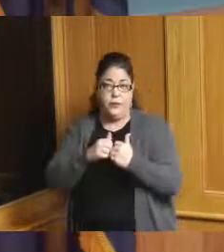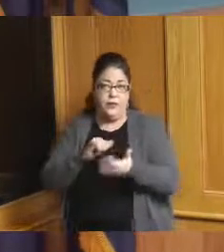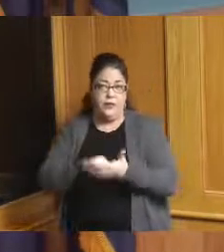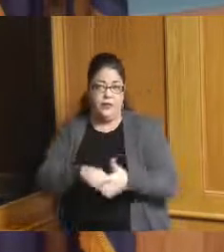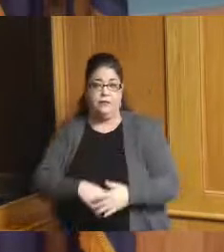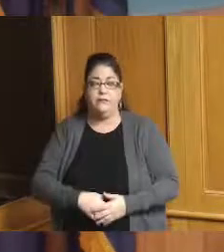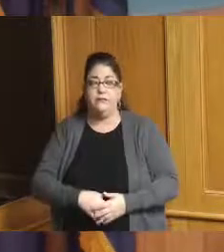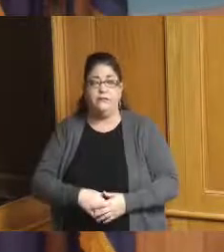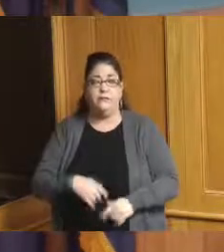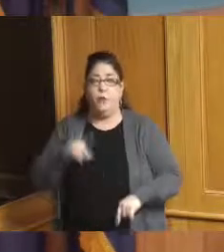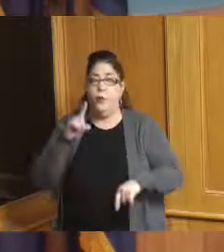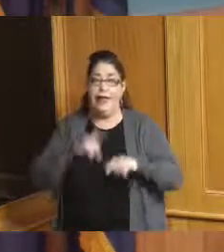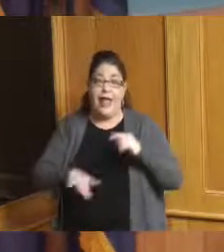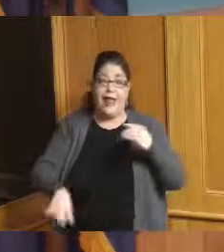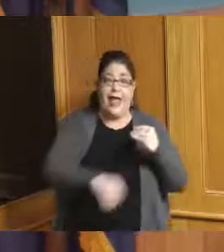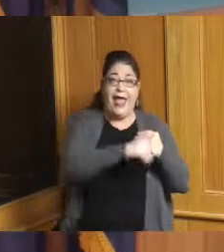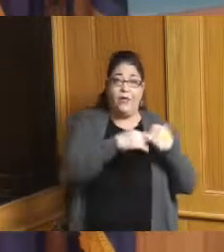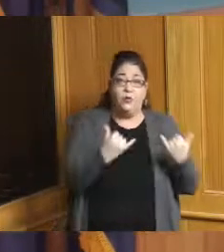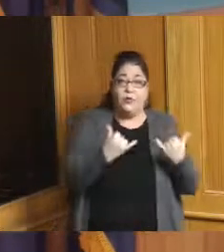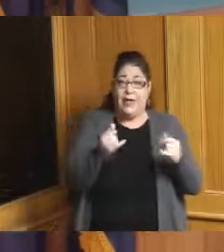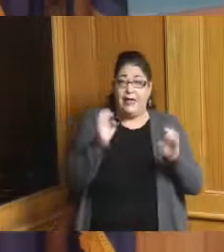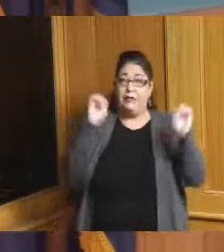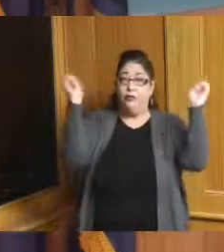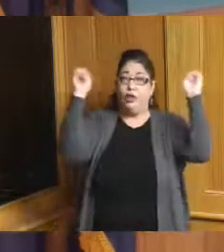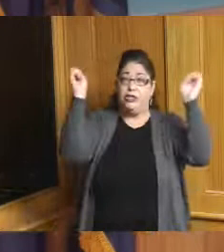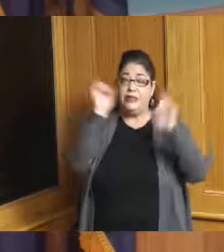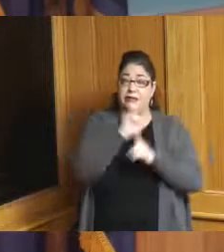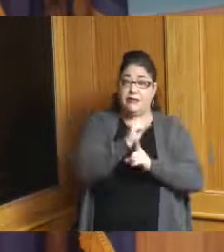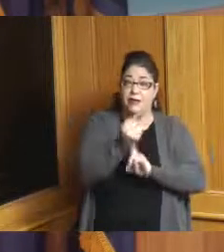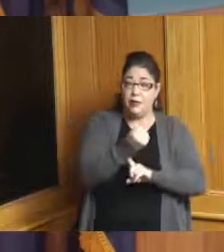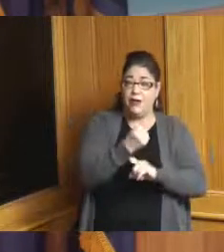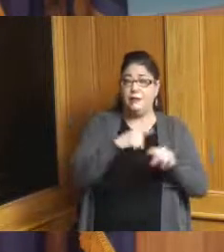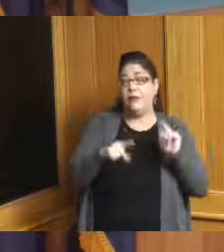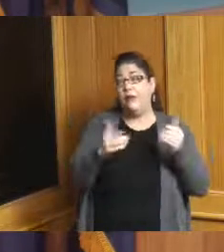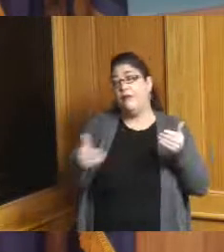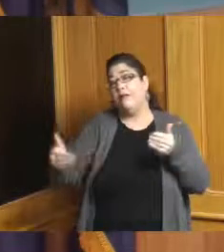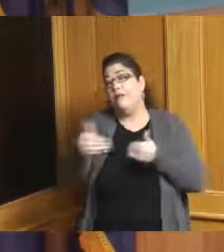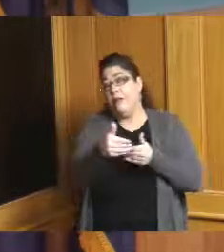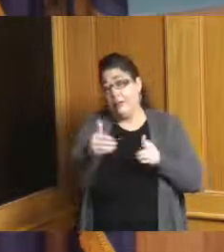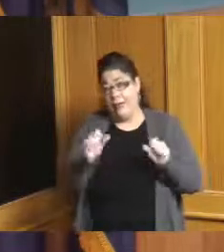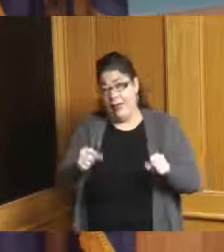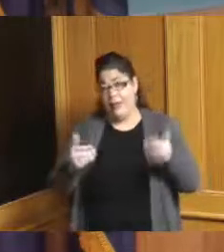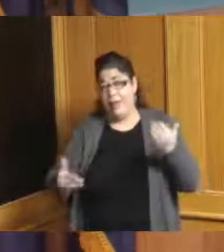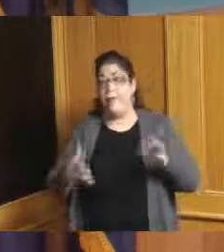added today but maybe we can put it forward in the future so I wanted to clear that up